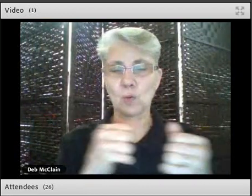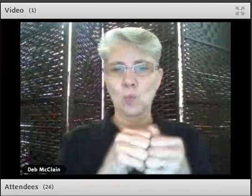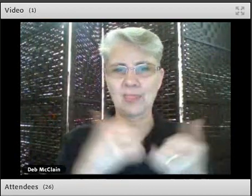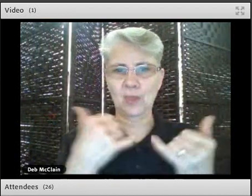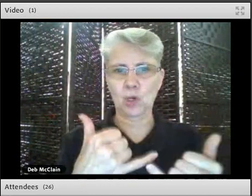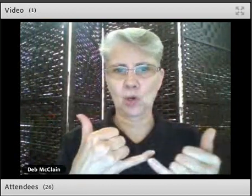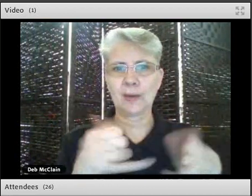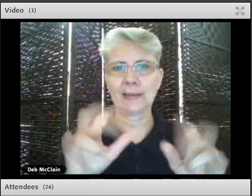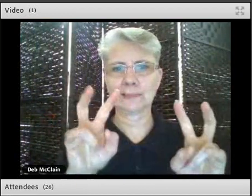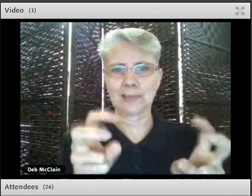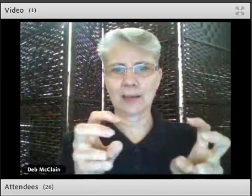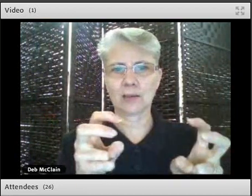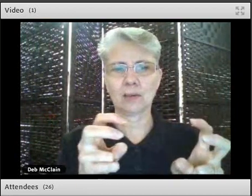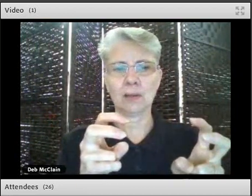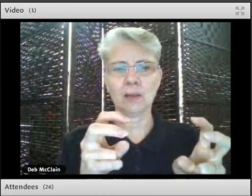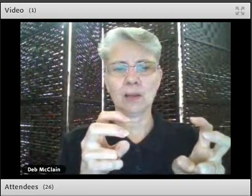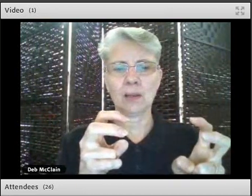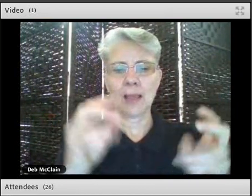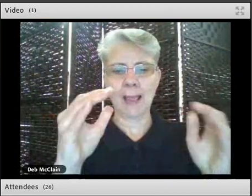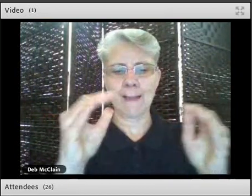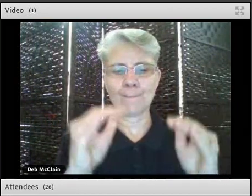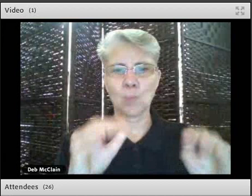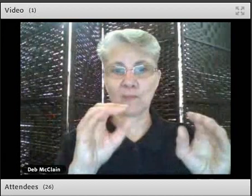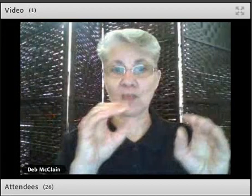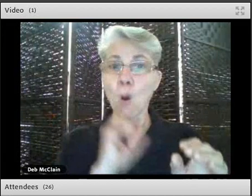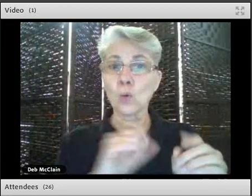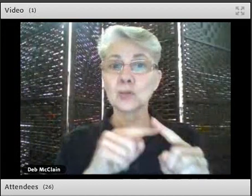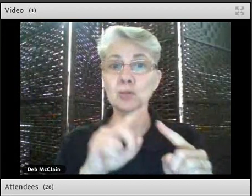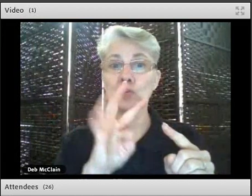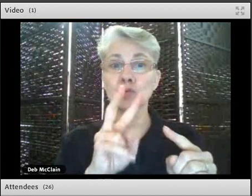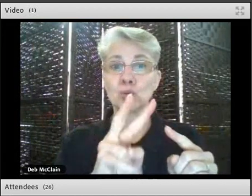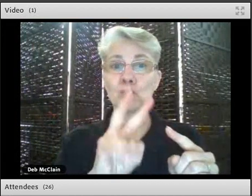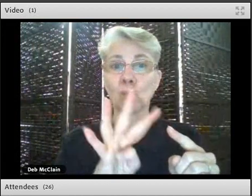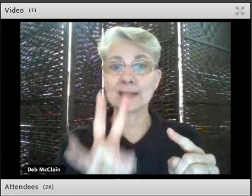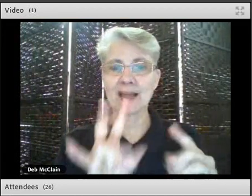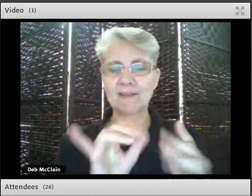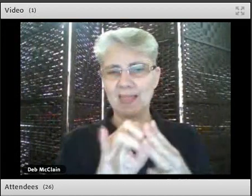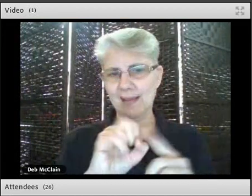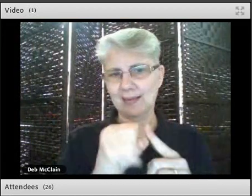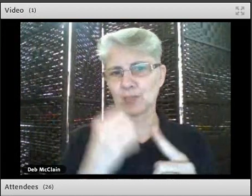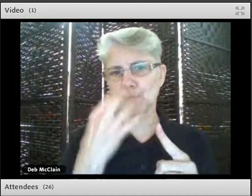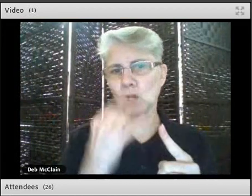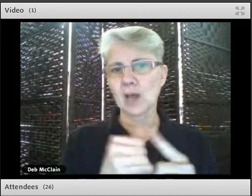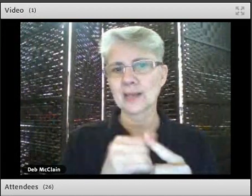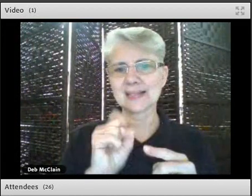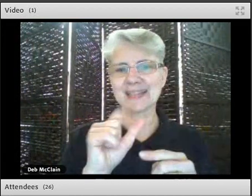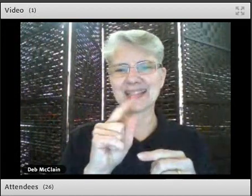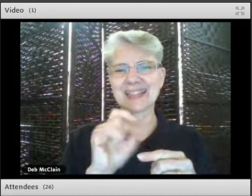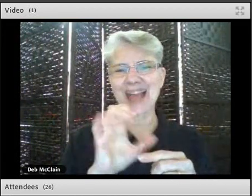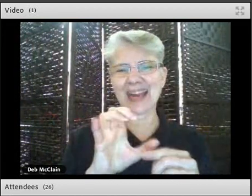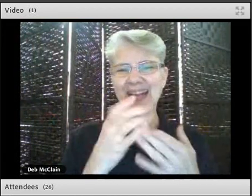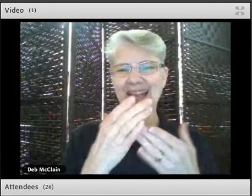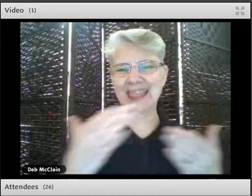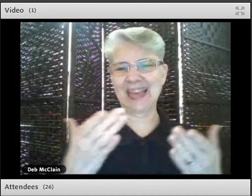we don't have to worry about it in reality, because the title proper has not changed. It has stayed the same.